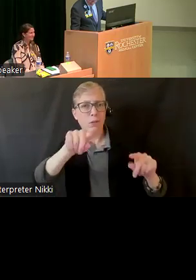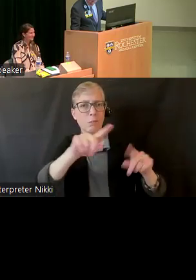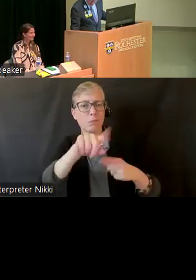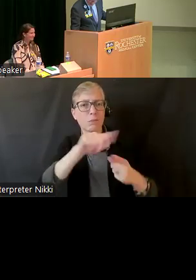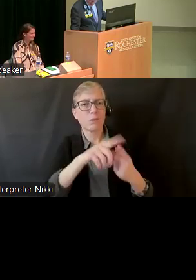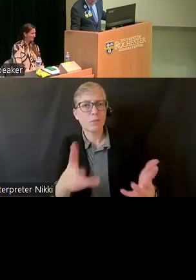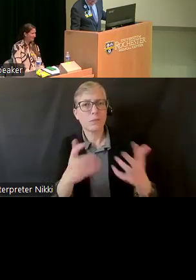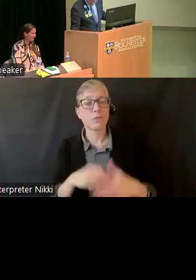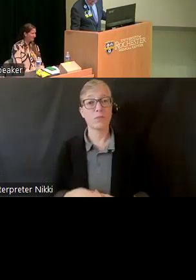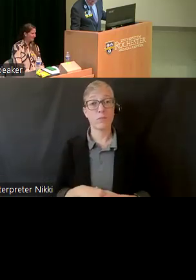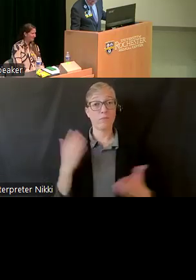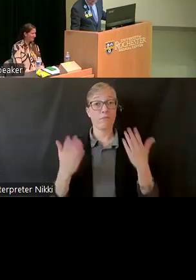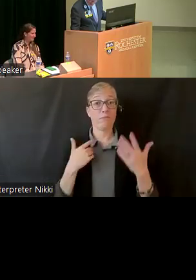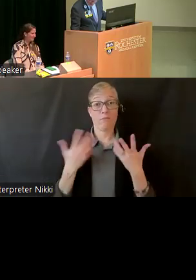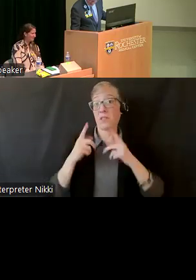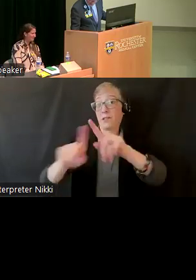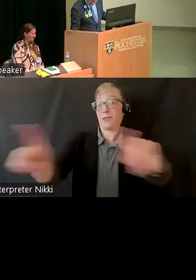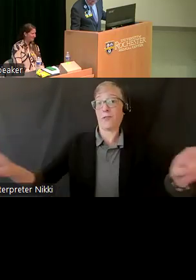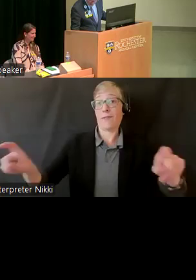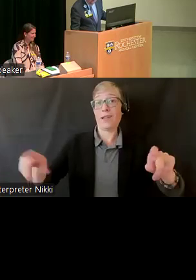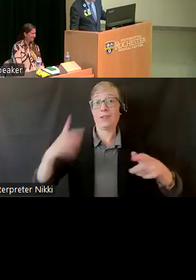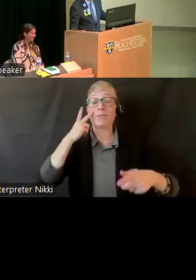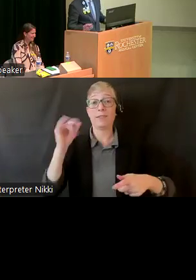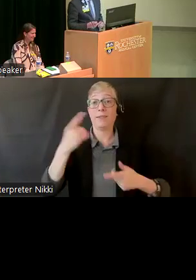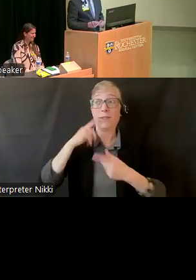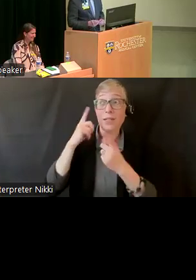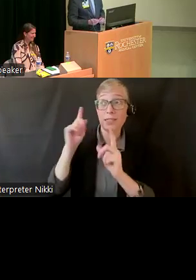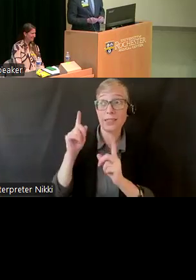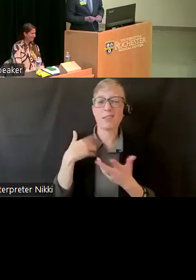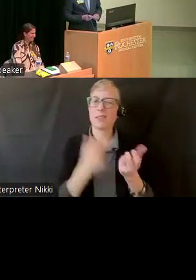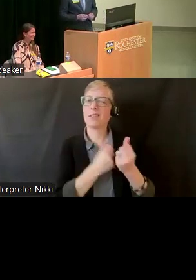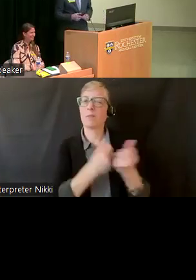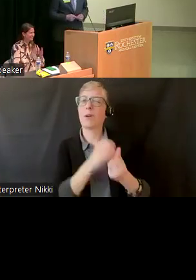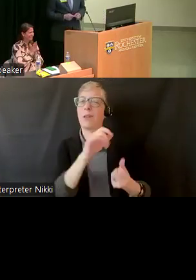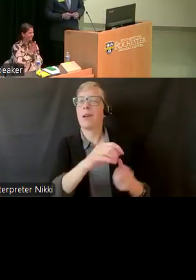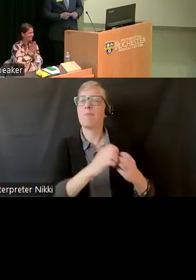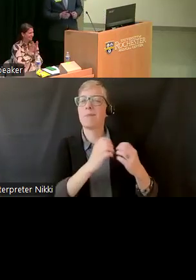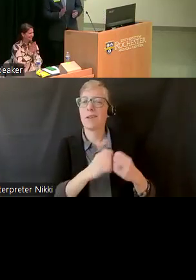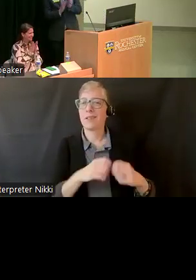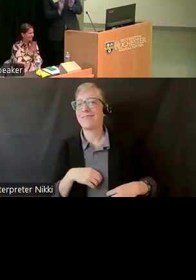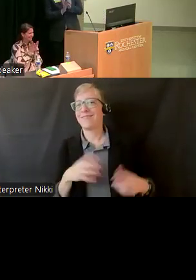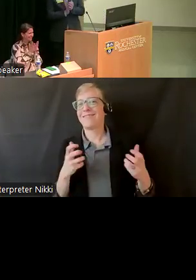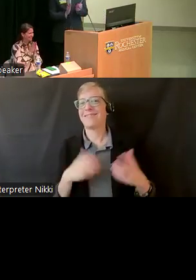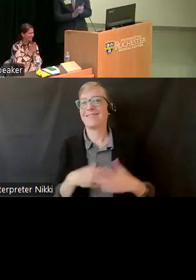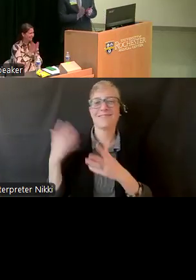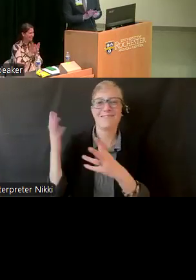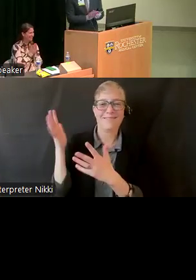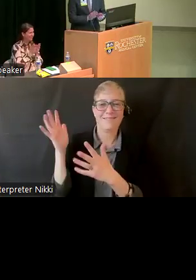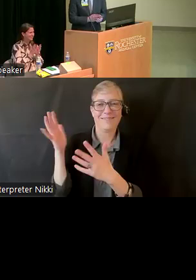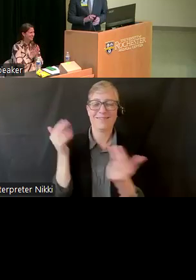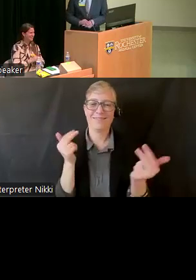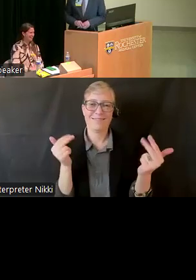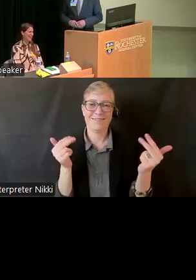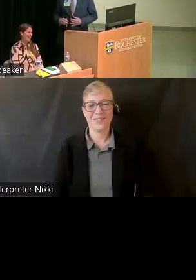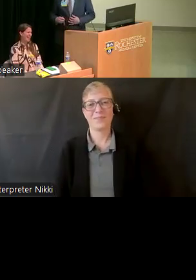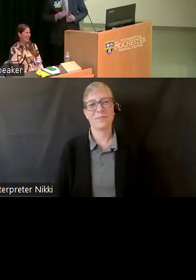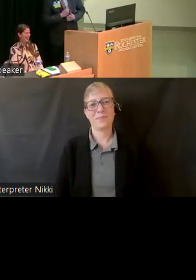do some sort of survey to see if it's effective so that we can support more ice cream days so